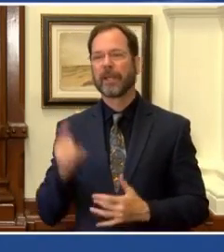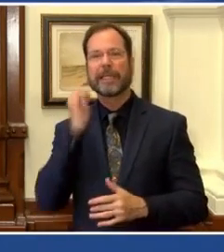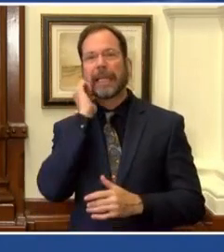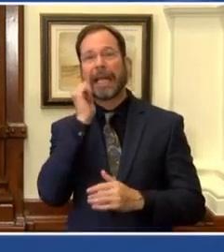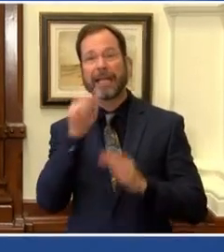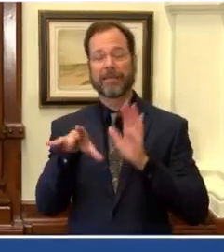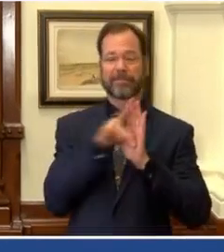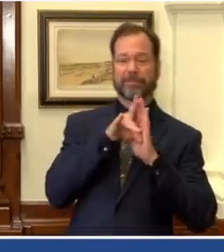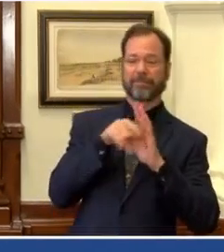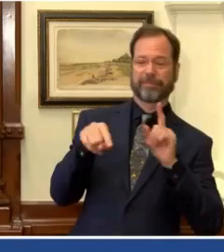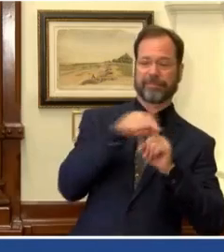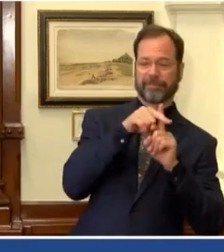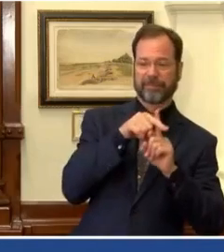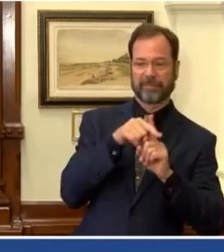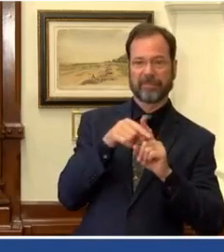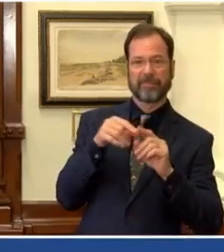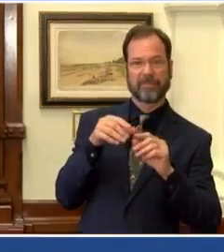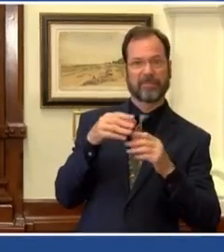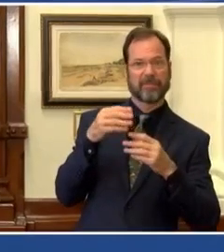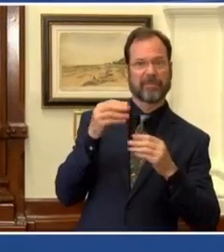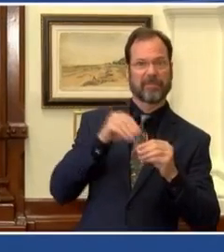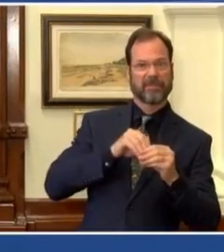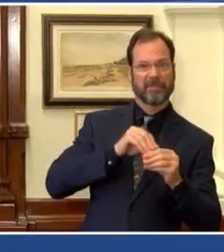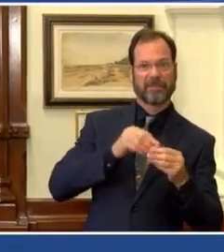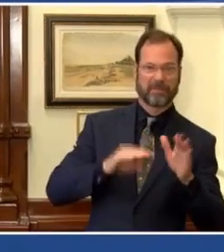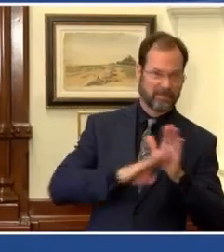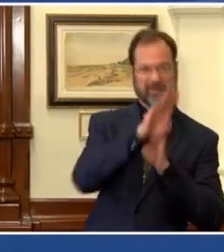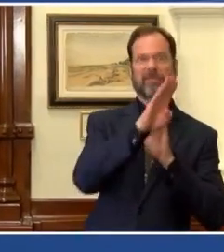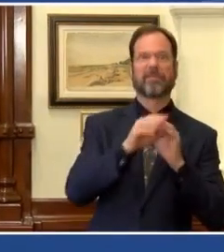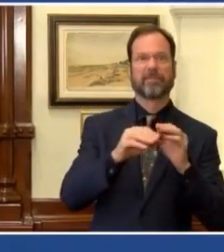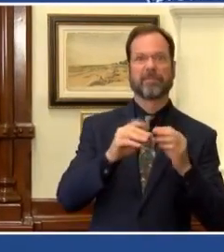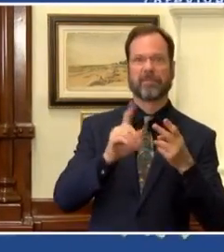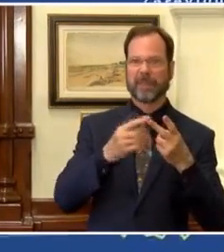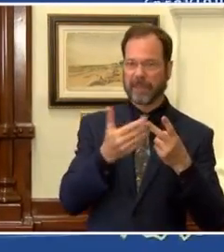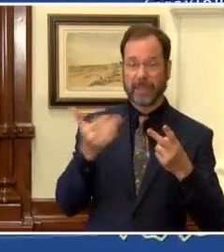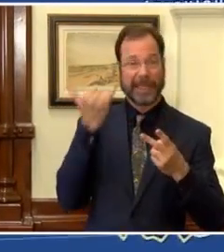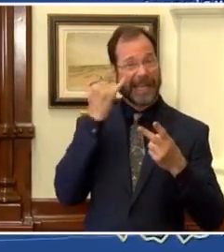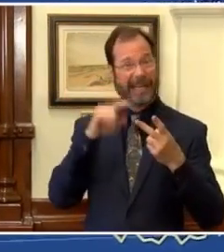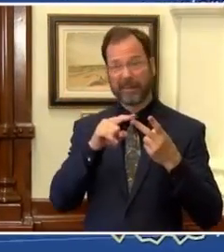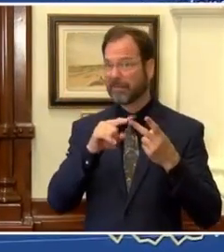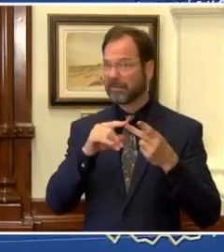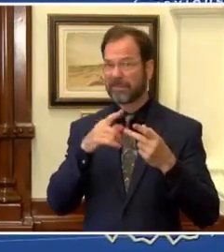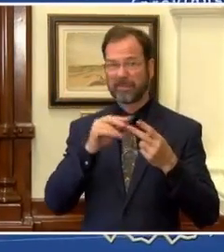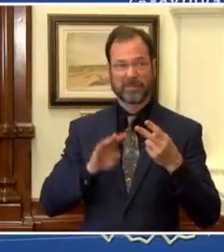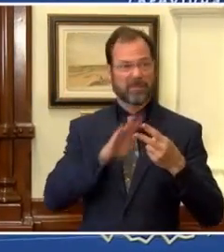THE WAY HOSPITALIZATIONS ARE SPIKING, THE WAY DAILY NEW CASES